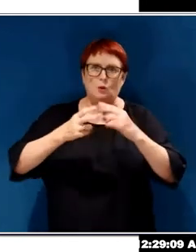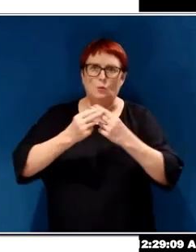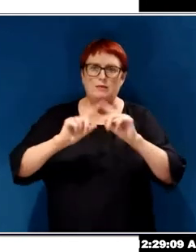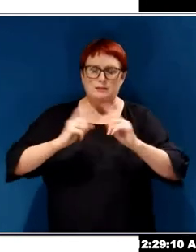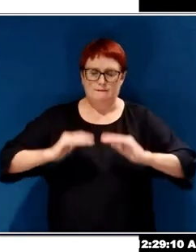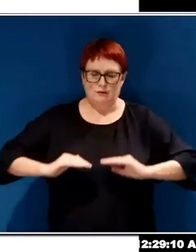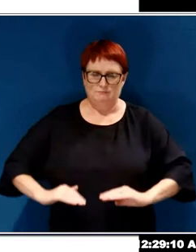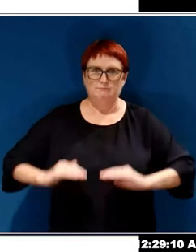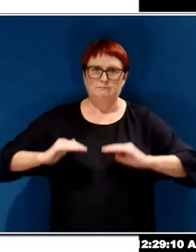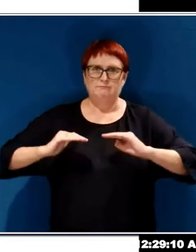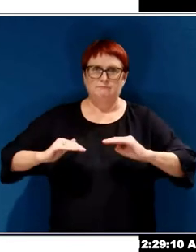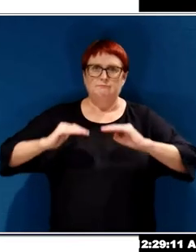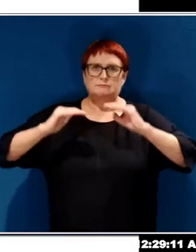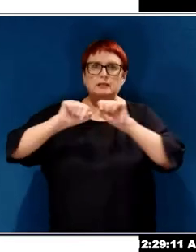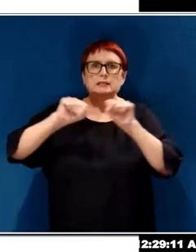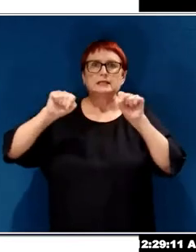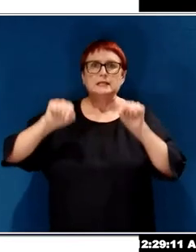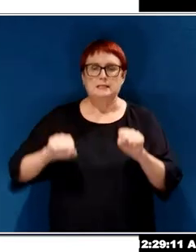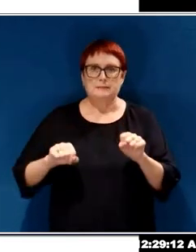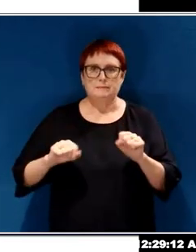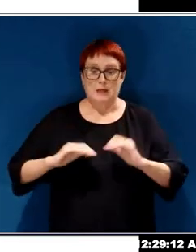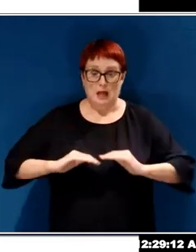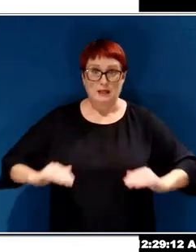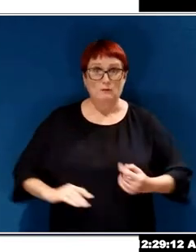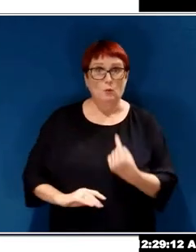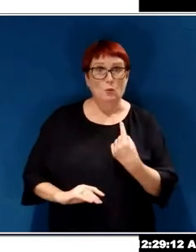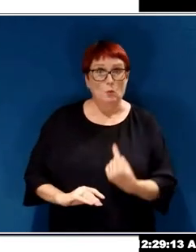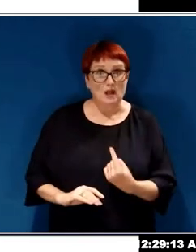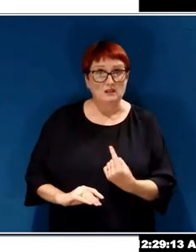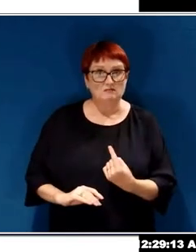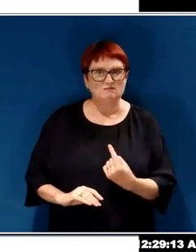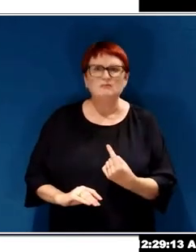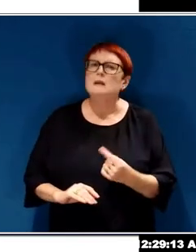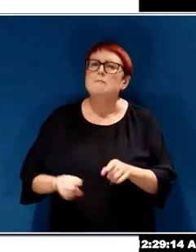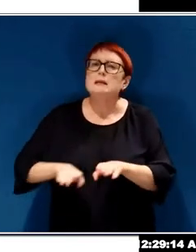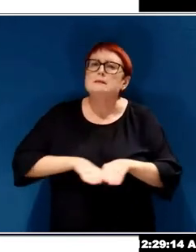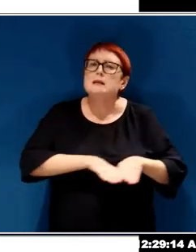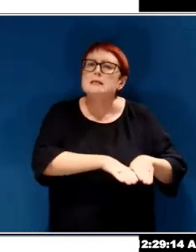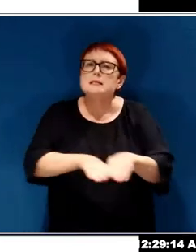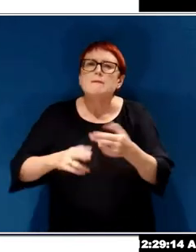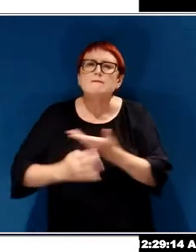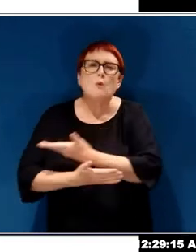or universal practices, core practices that are provided to all students, as